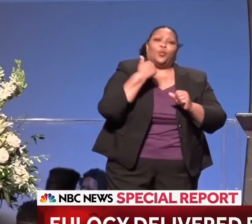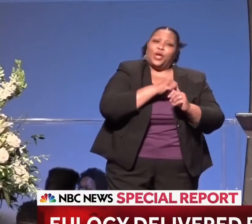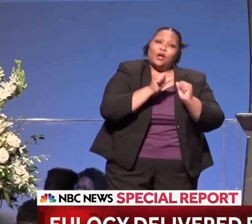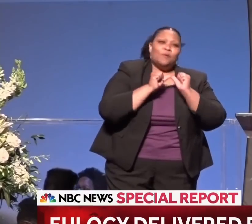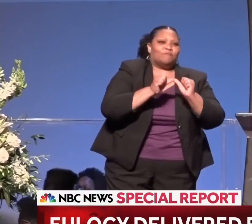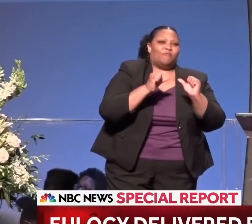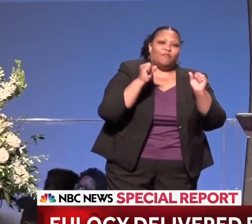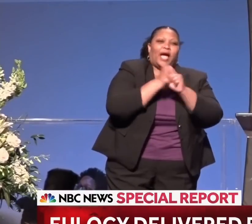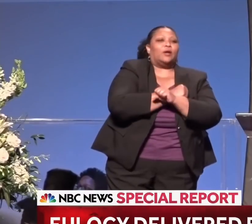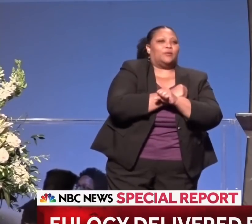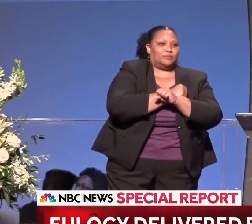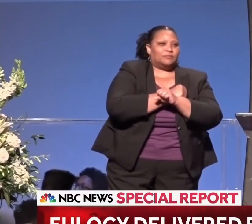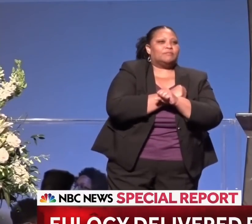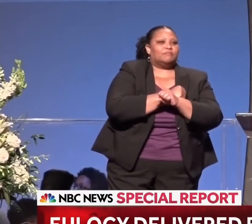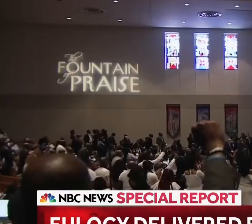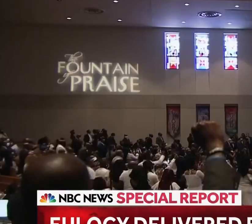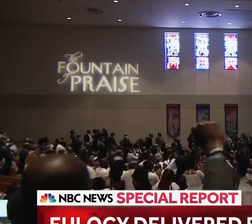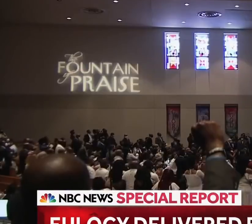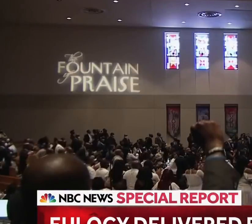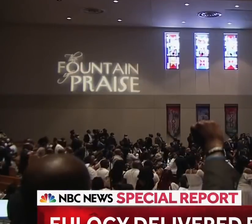WE’LL FIGHT ON. WE’RE GOING TO FIGHT ON.